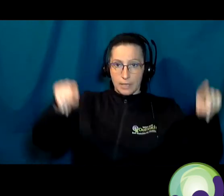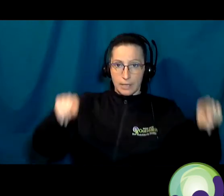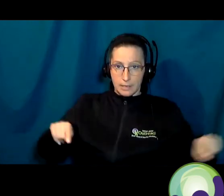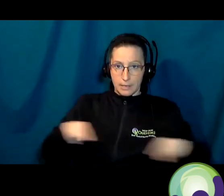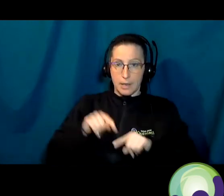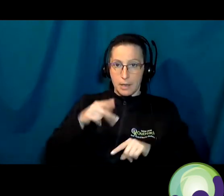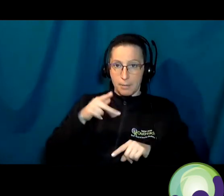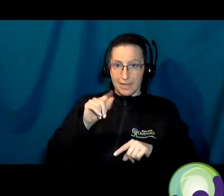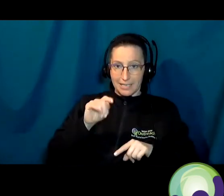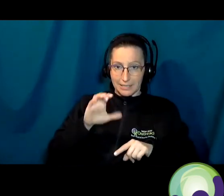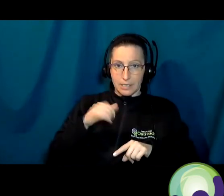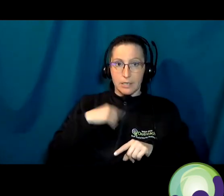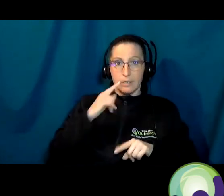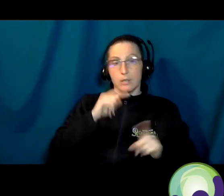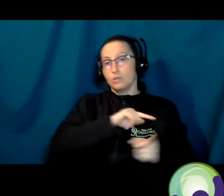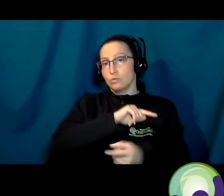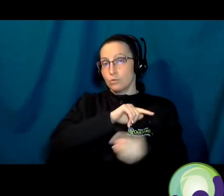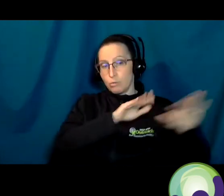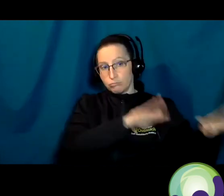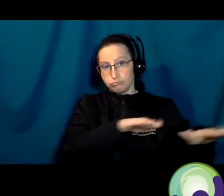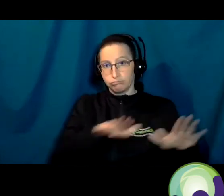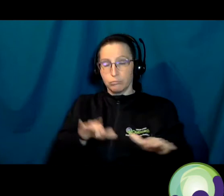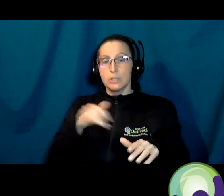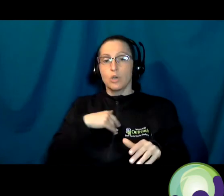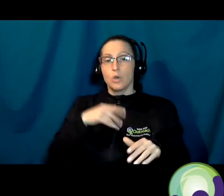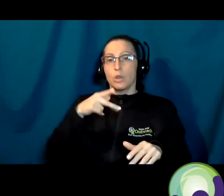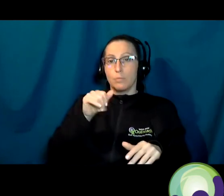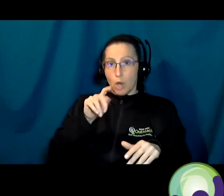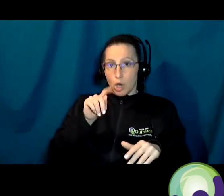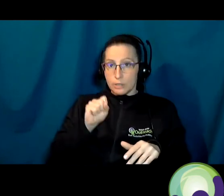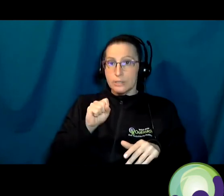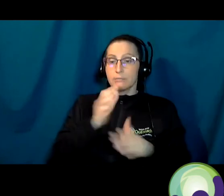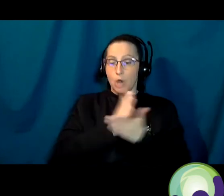toward the Inspector Packer. The parts are formed. And then they're able to be picked